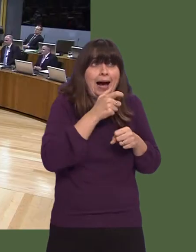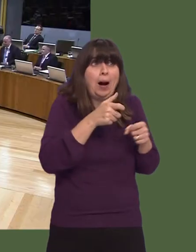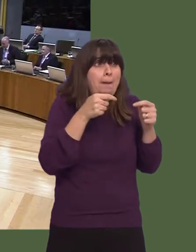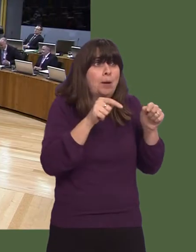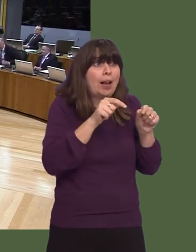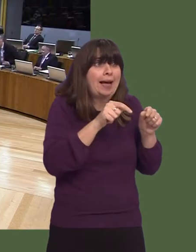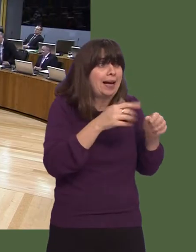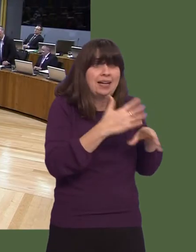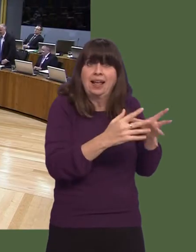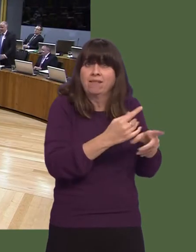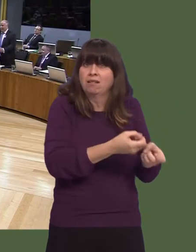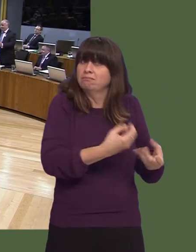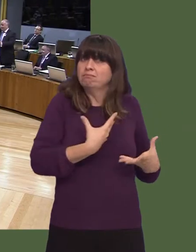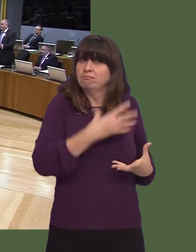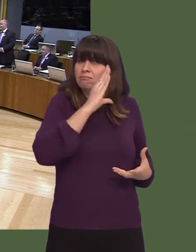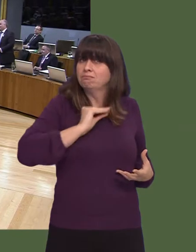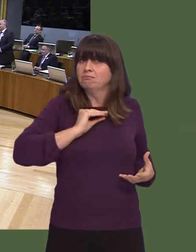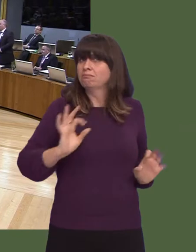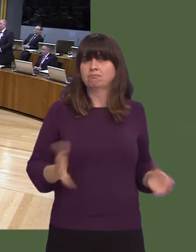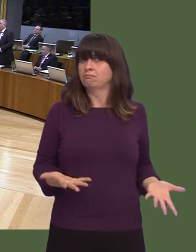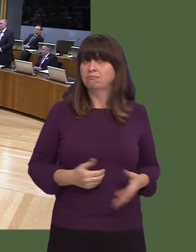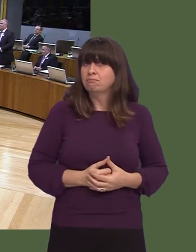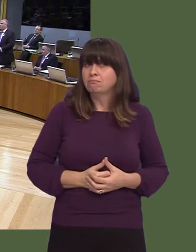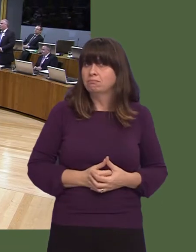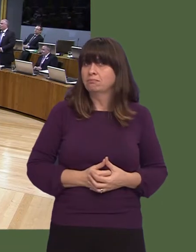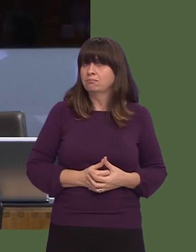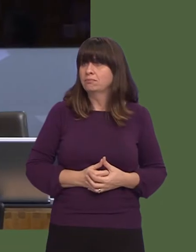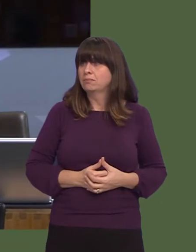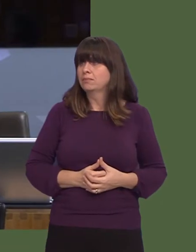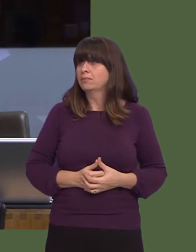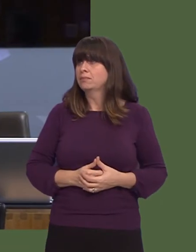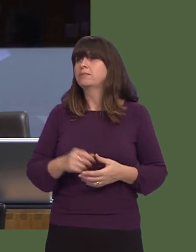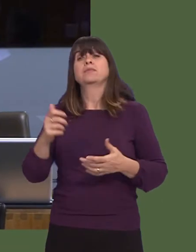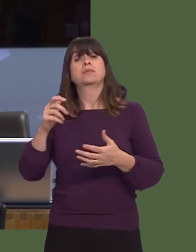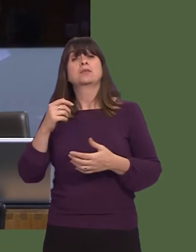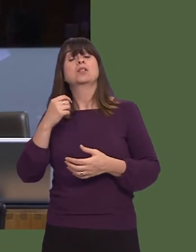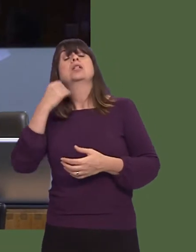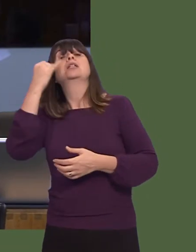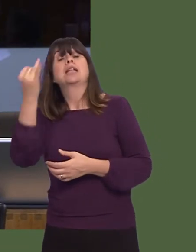Andrew RT Davies AM: Okay. There's going to be a motion tomorrowónext week, sorryóput